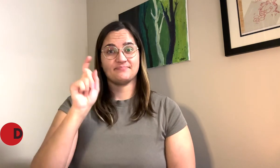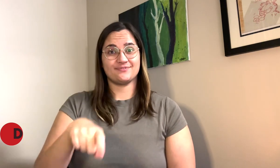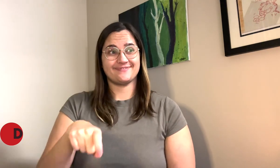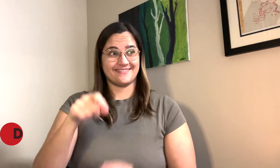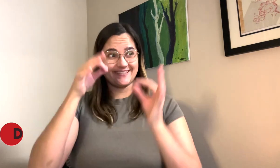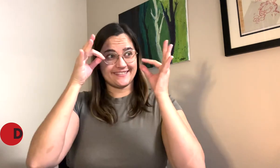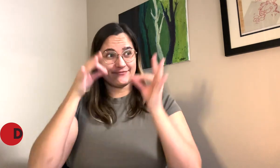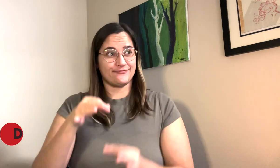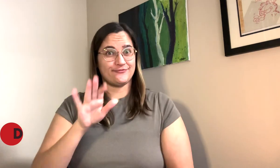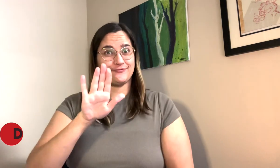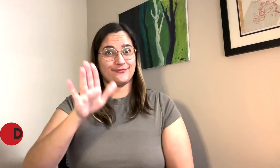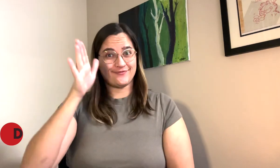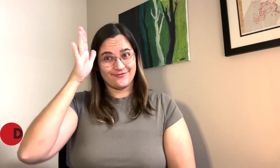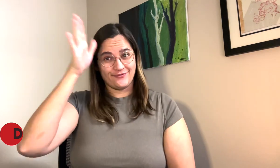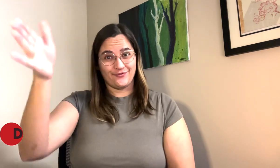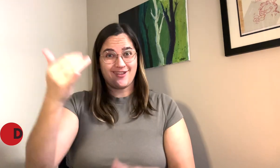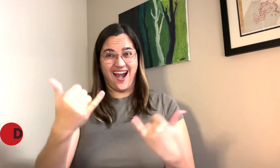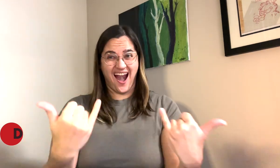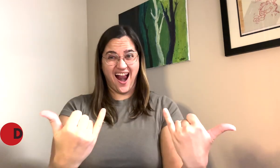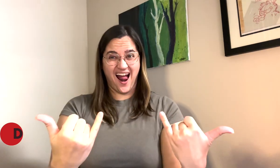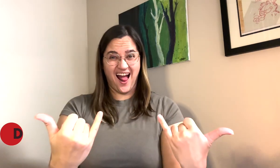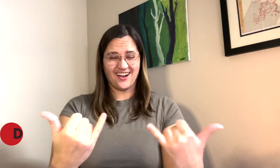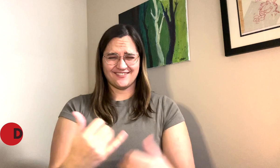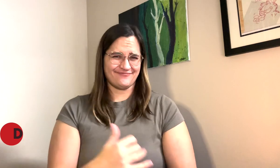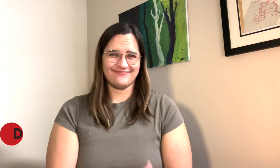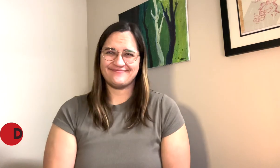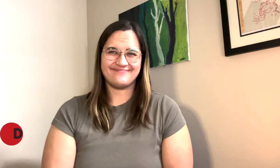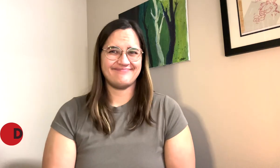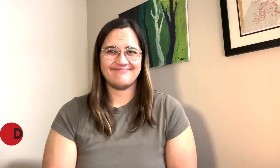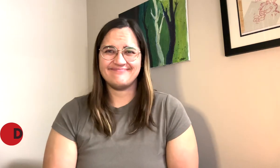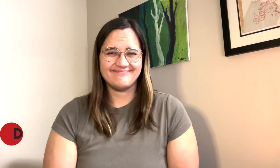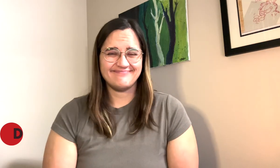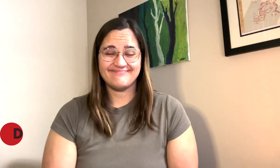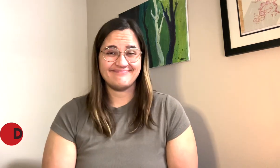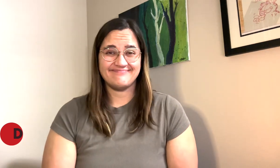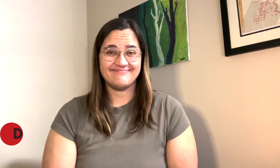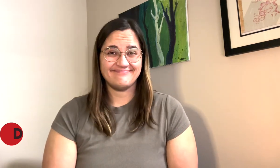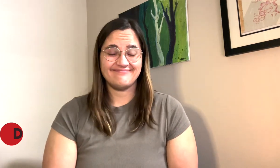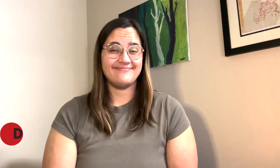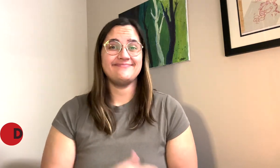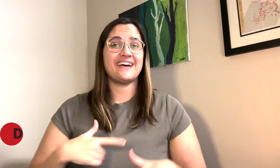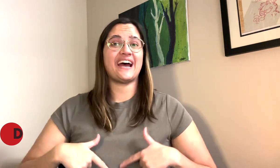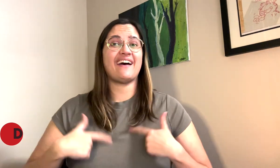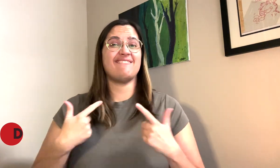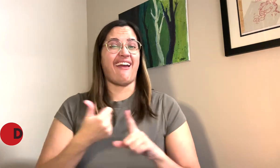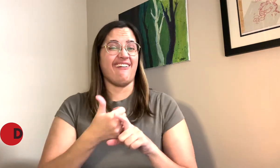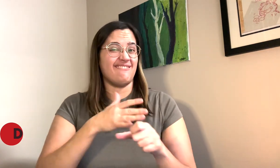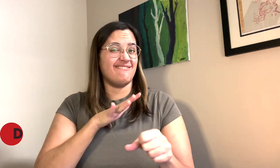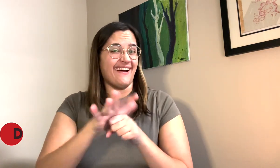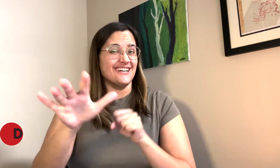to decide your entire future right now? No. LIfe has plenty